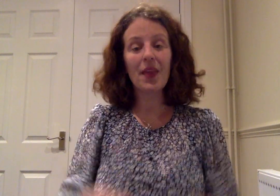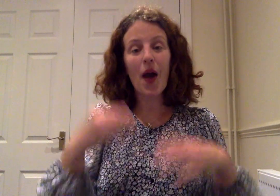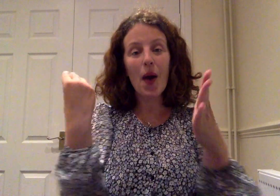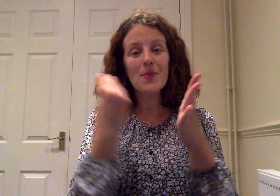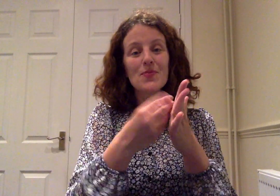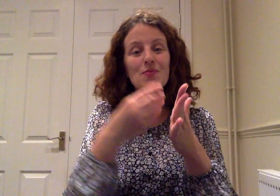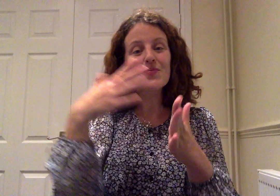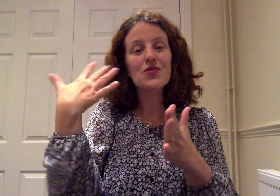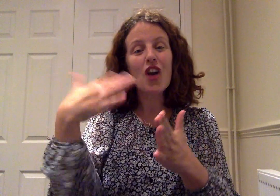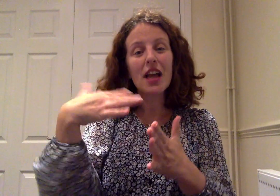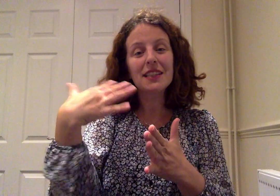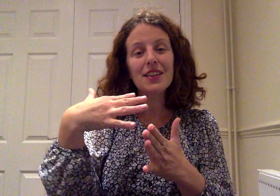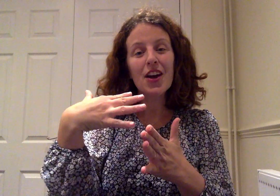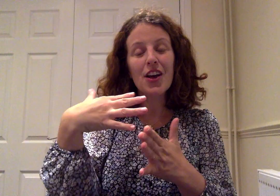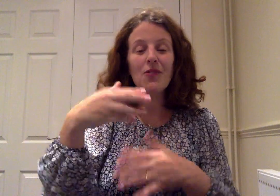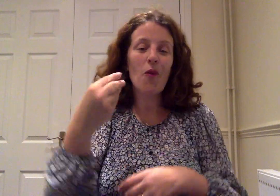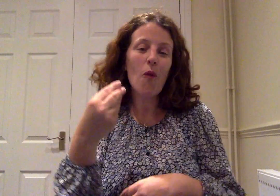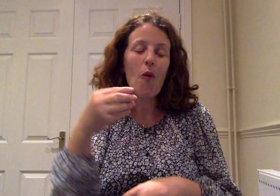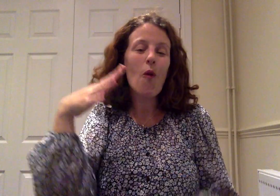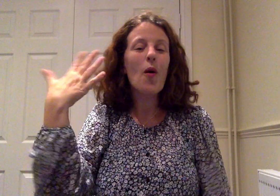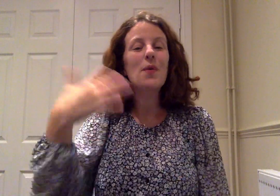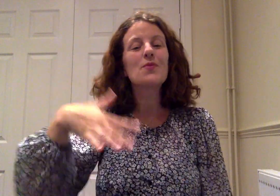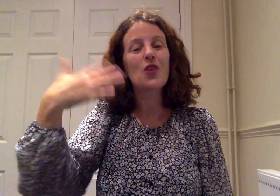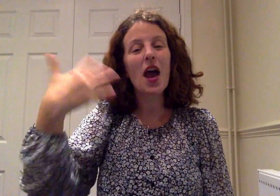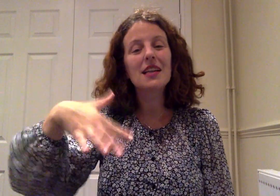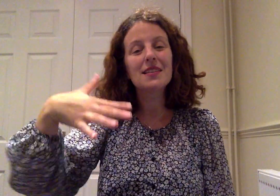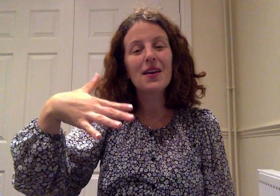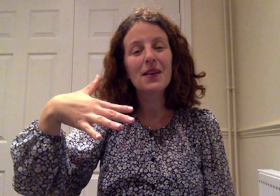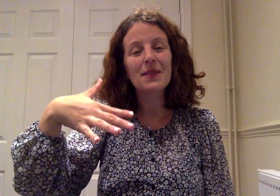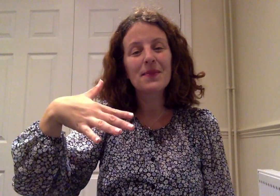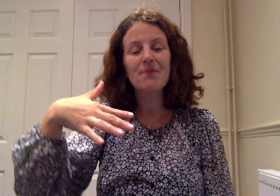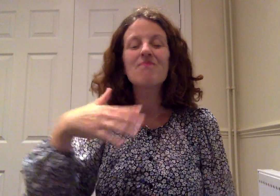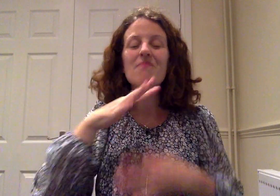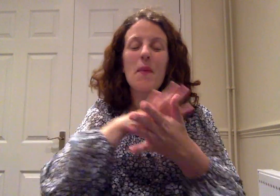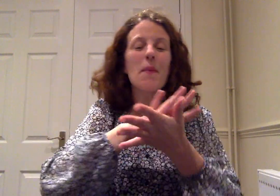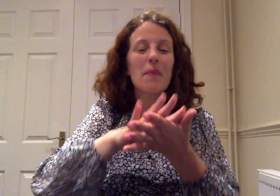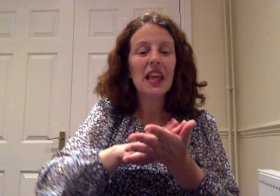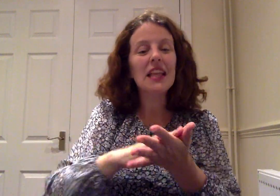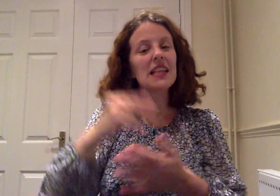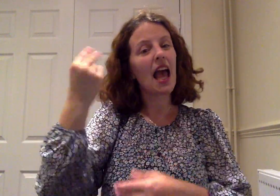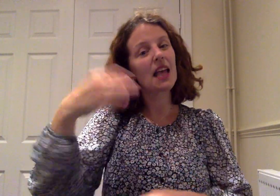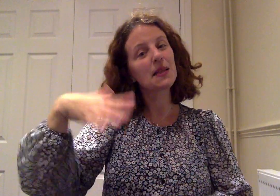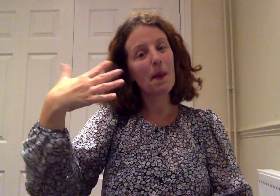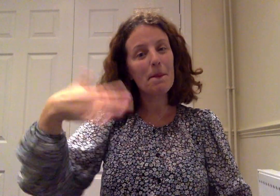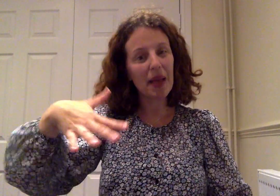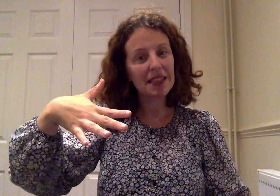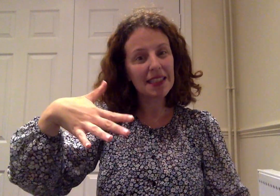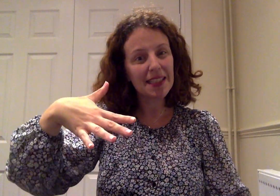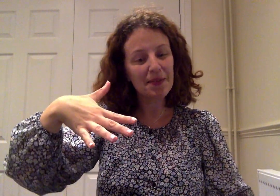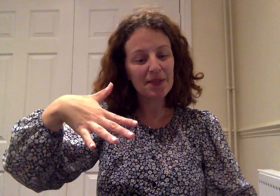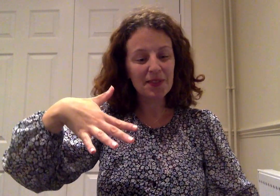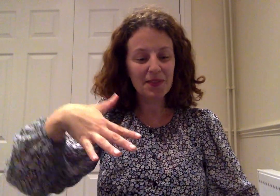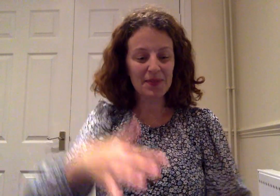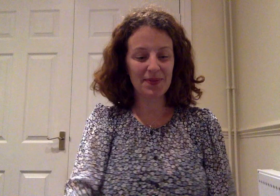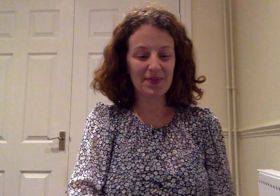Brighton, means expensive.